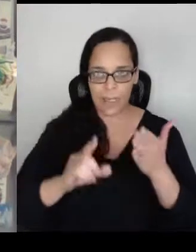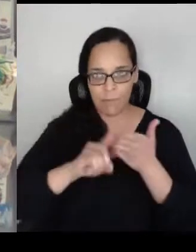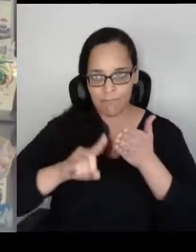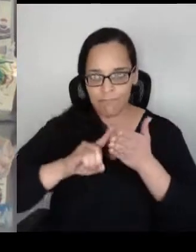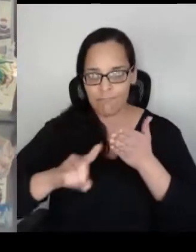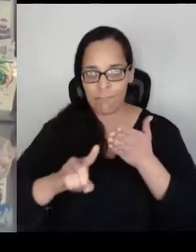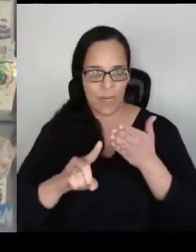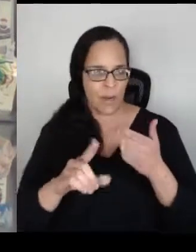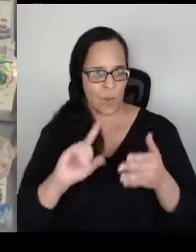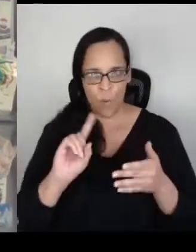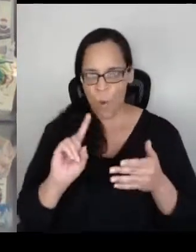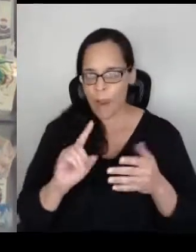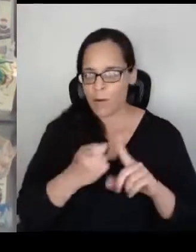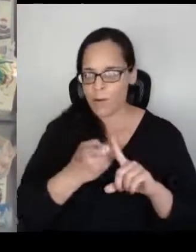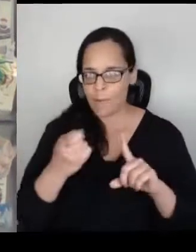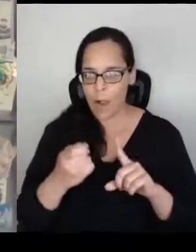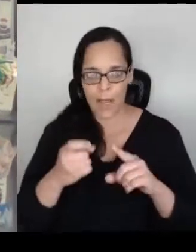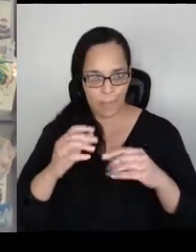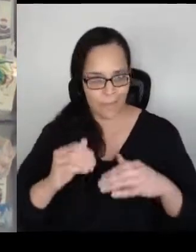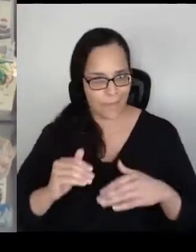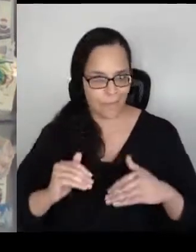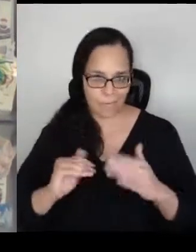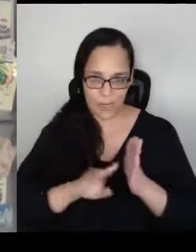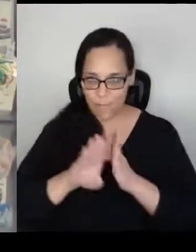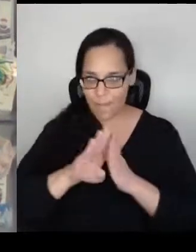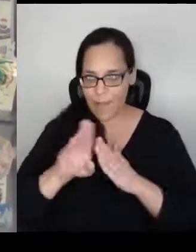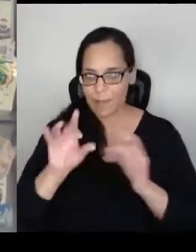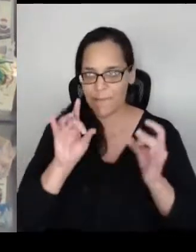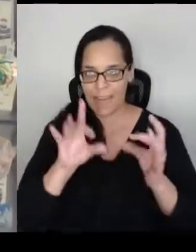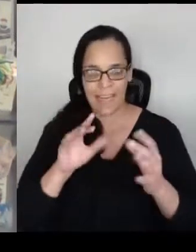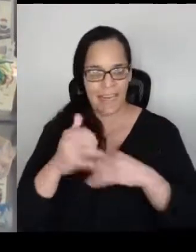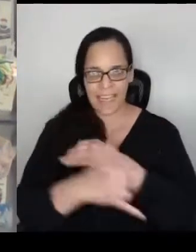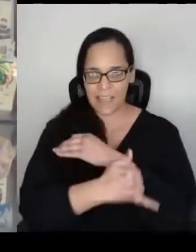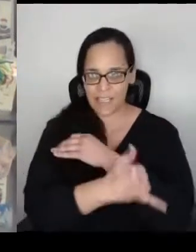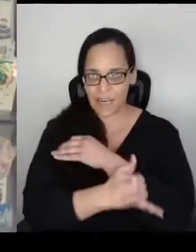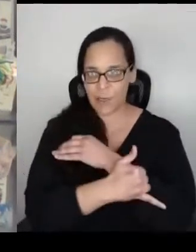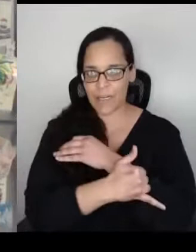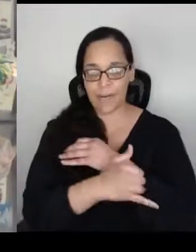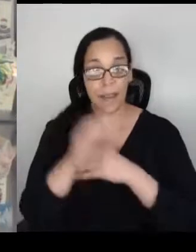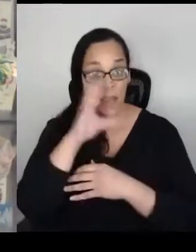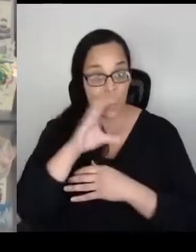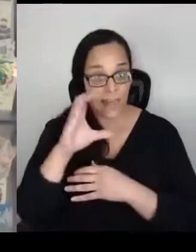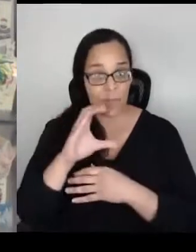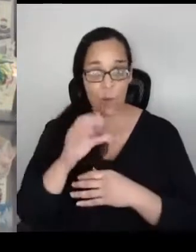with today and examines how we got here. It's stories, programs and series appear